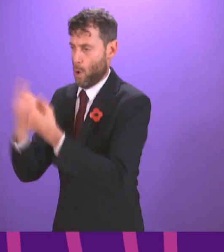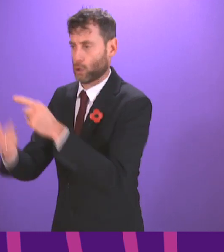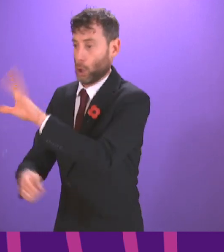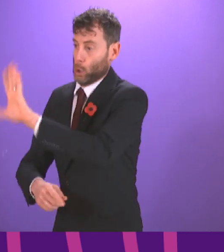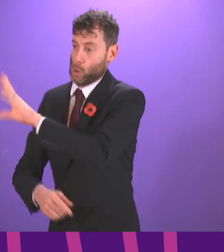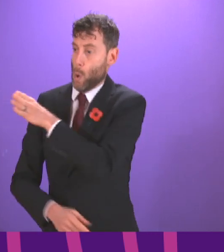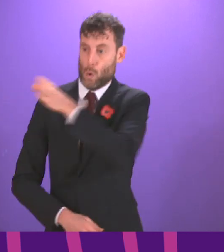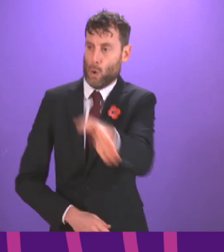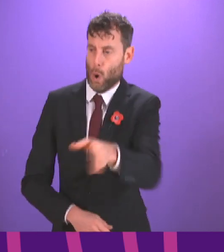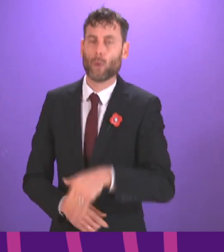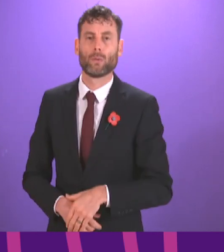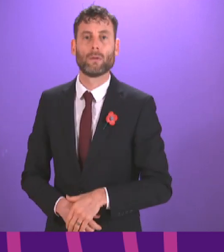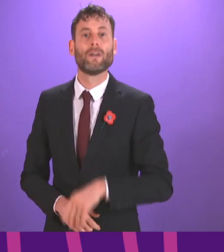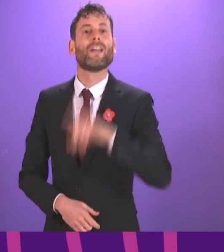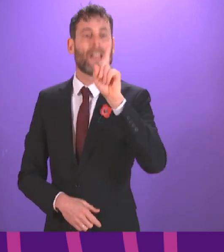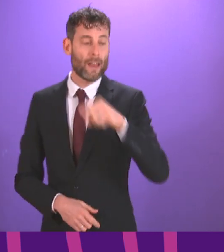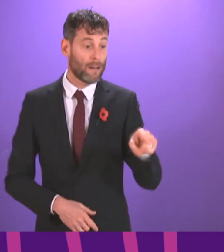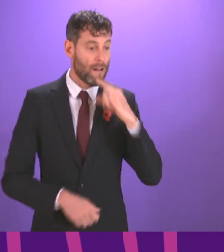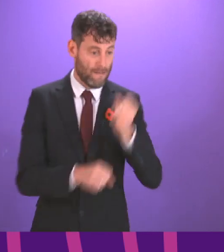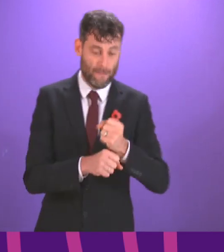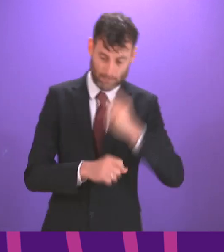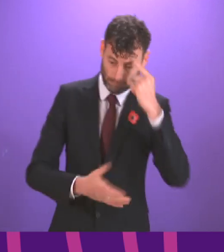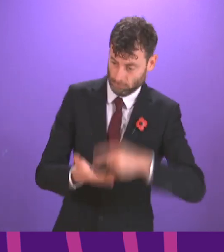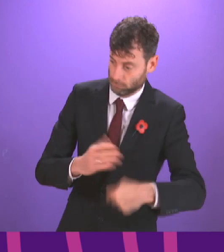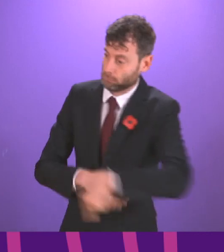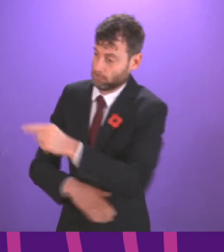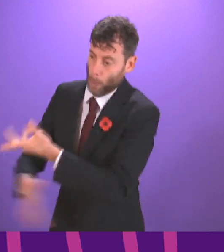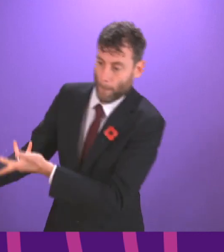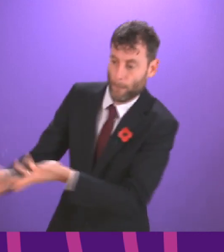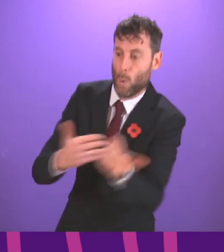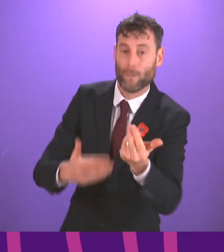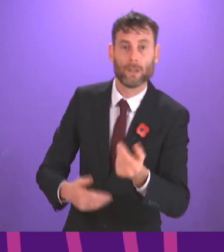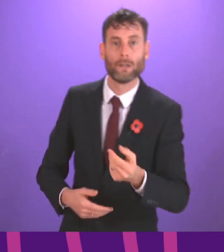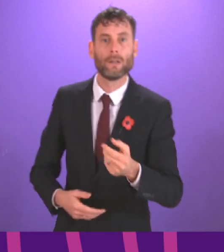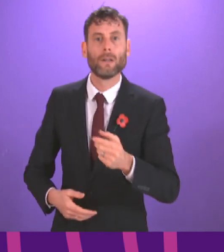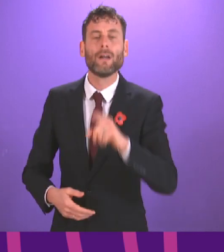Government. That is not hindsight, because I warned about the issue at the time.